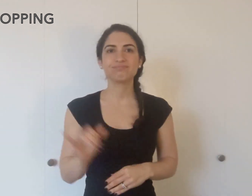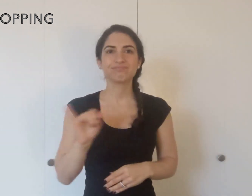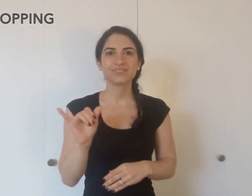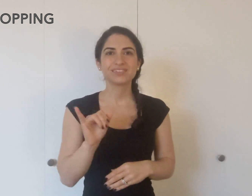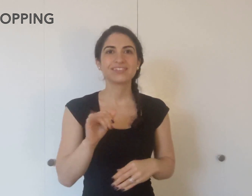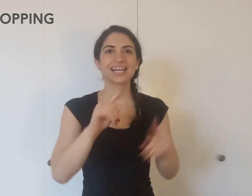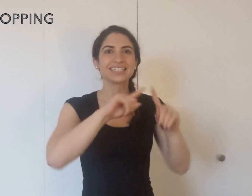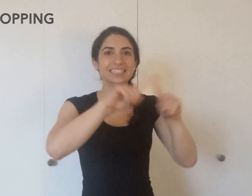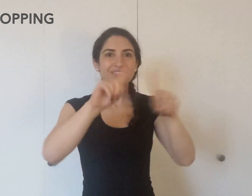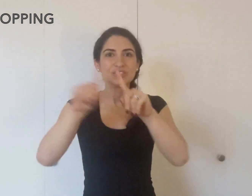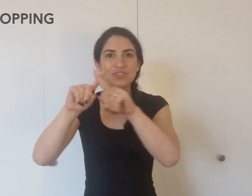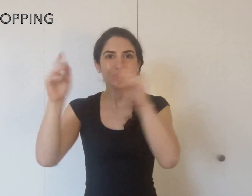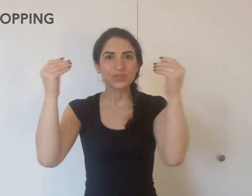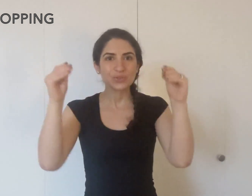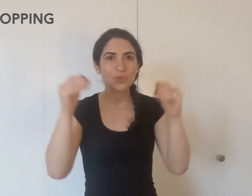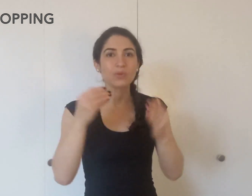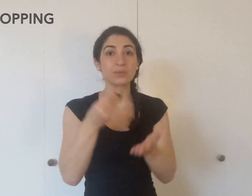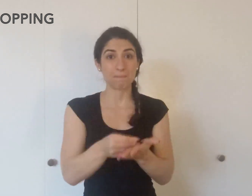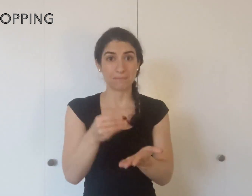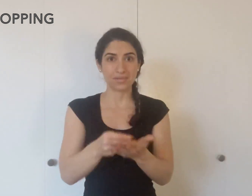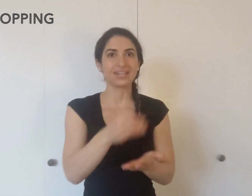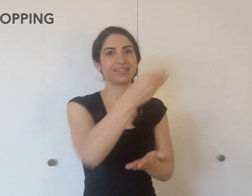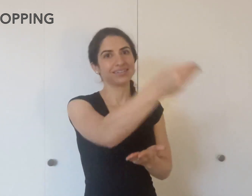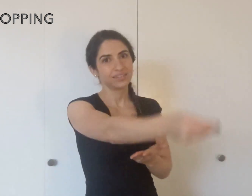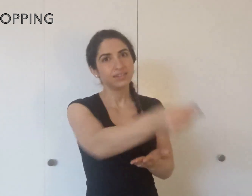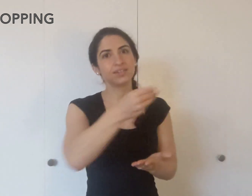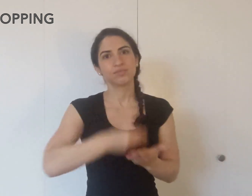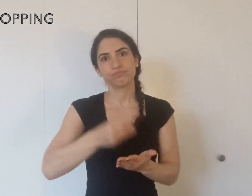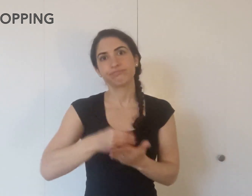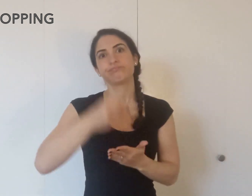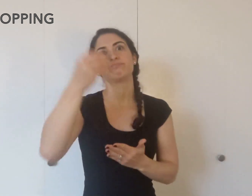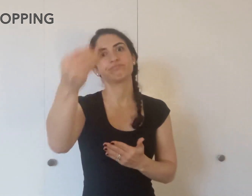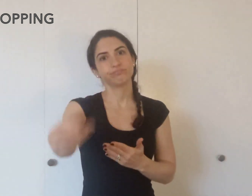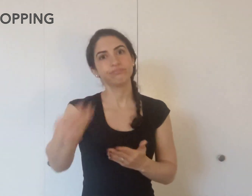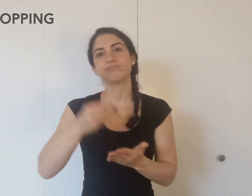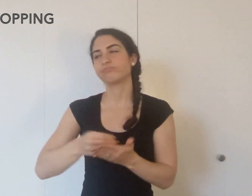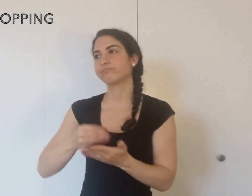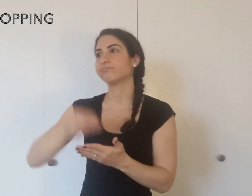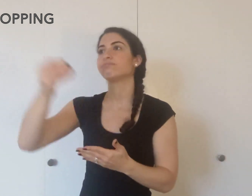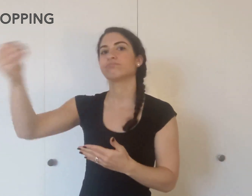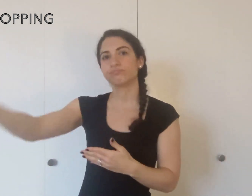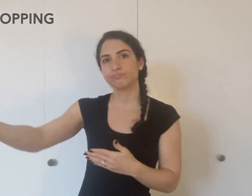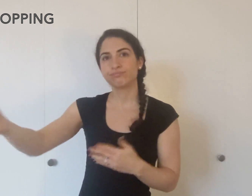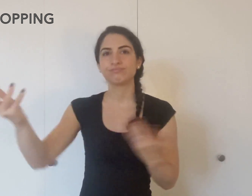It's like you're going to different stores and buying there and there and there.